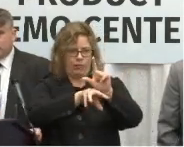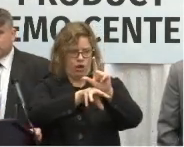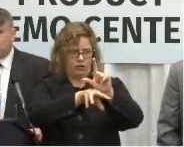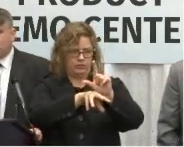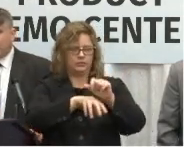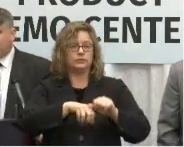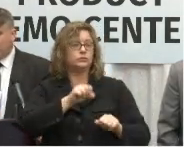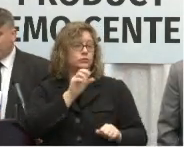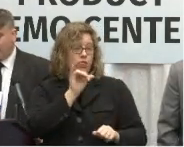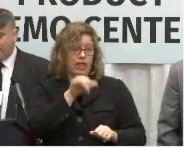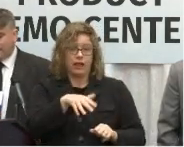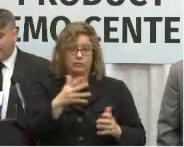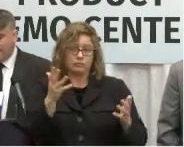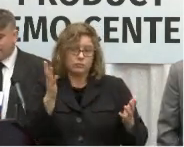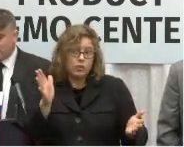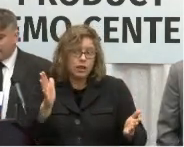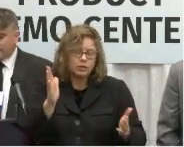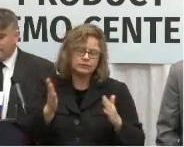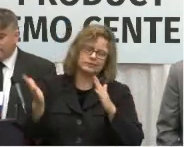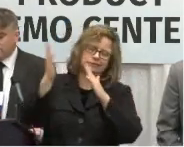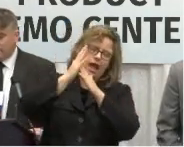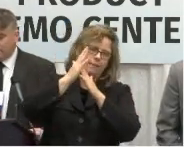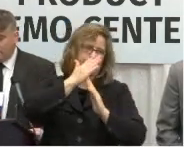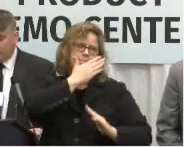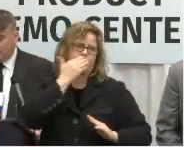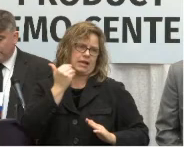so that will provide the highest quality image available.